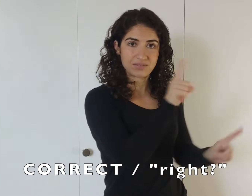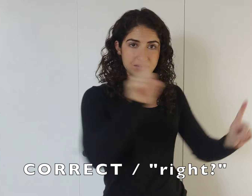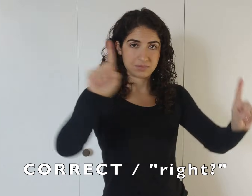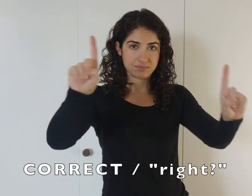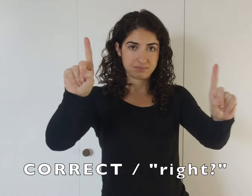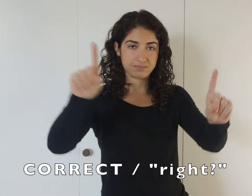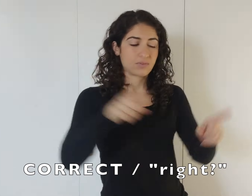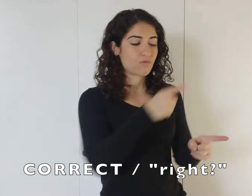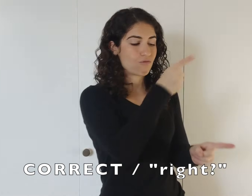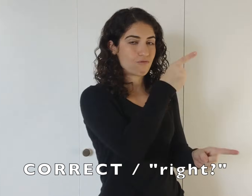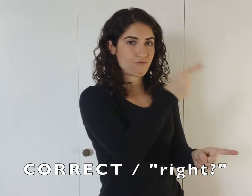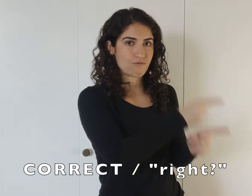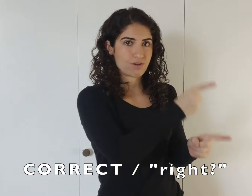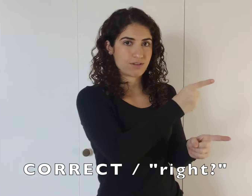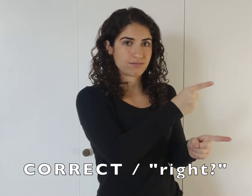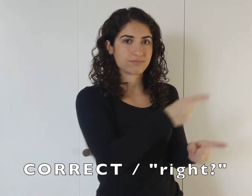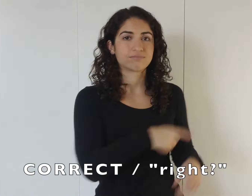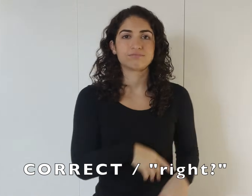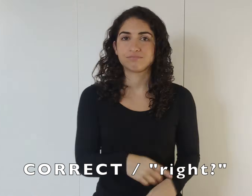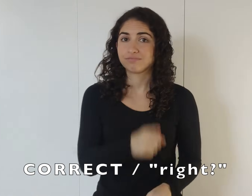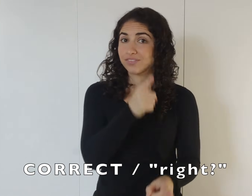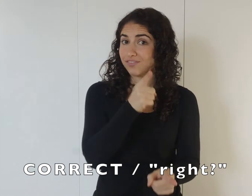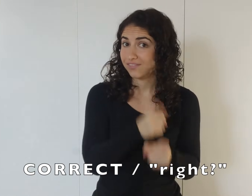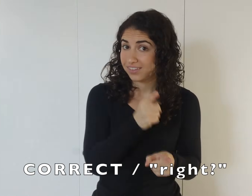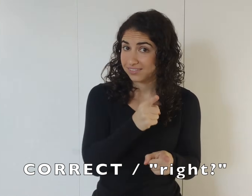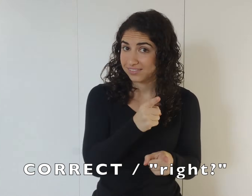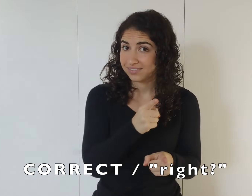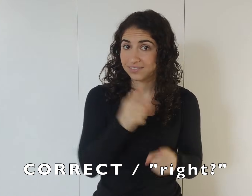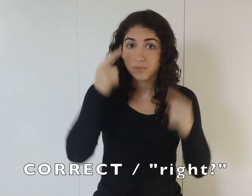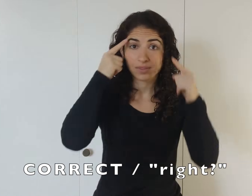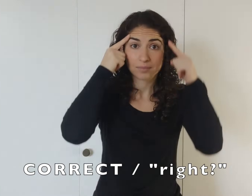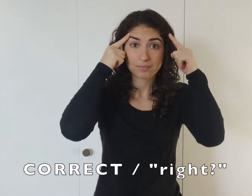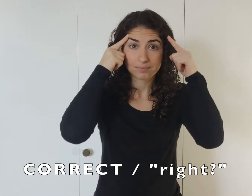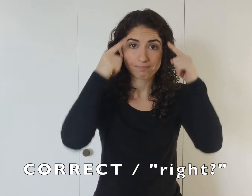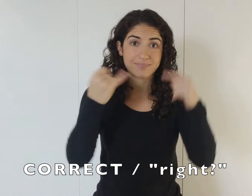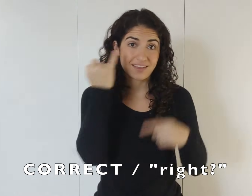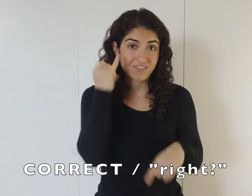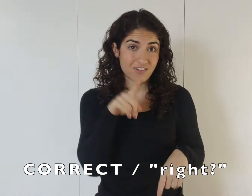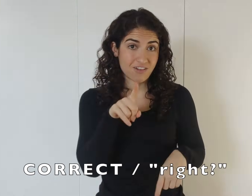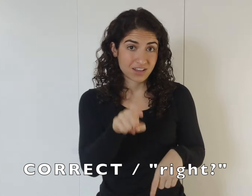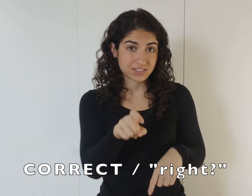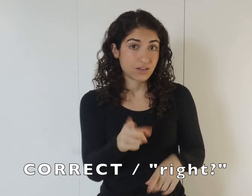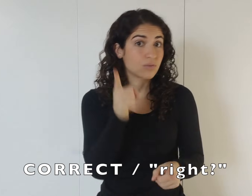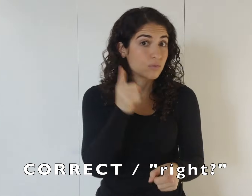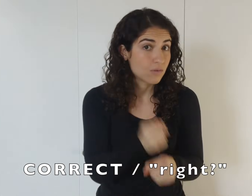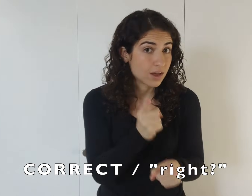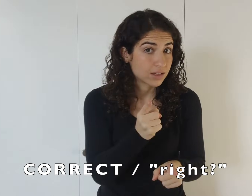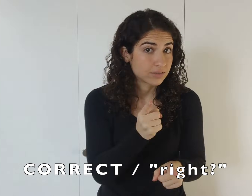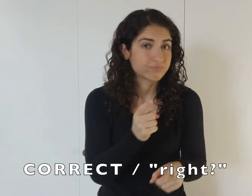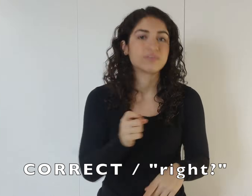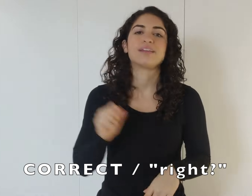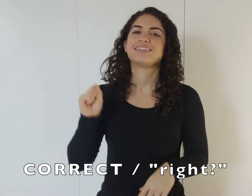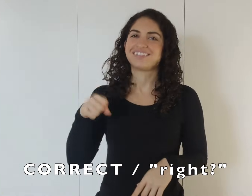The index fingers: "Right?" Eyebrows go up if you're asking: "Correct?"